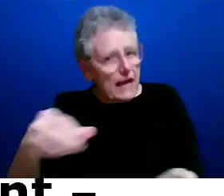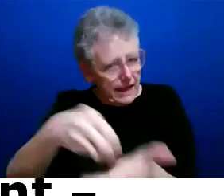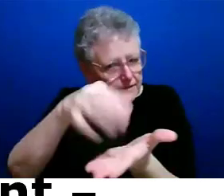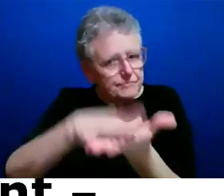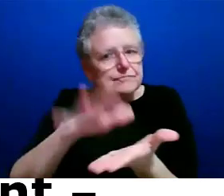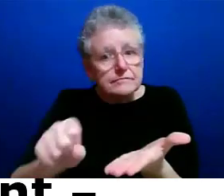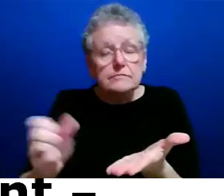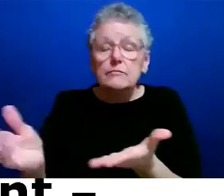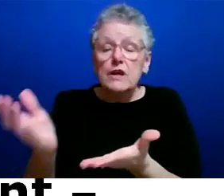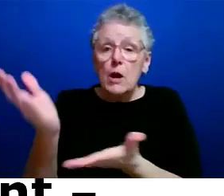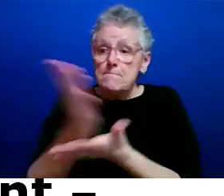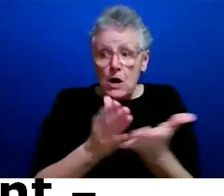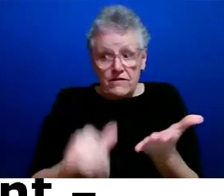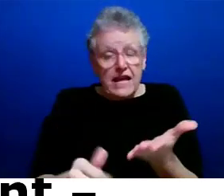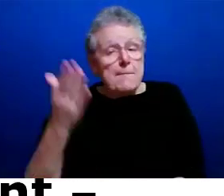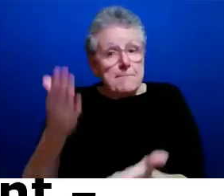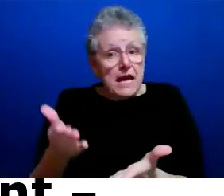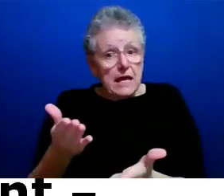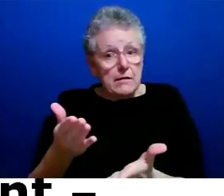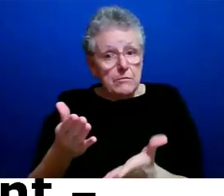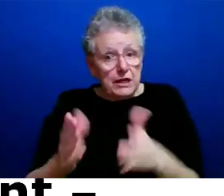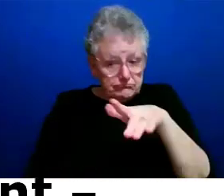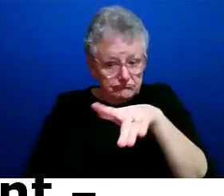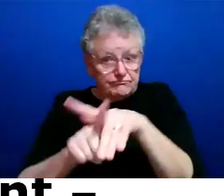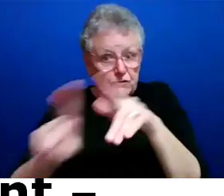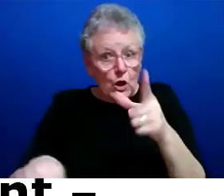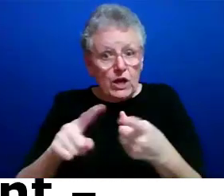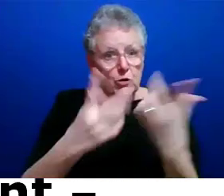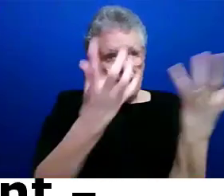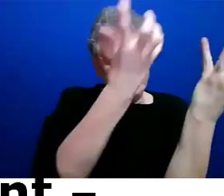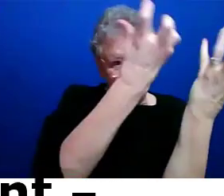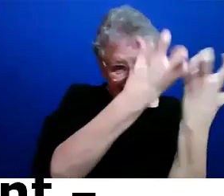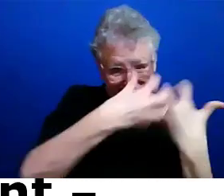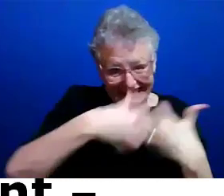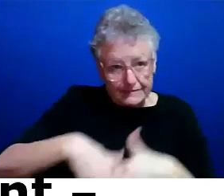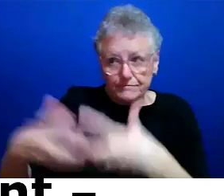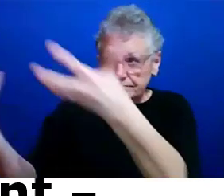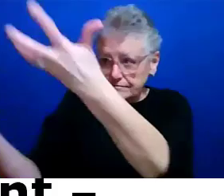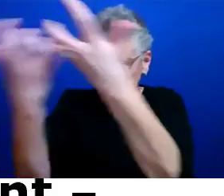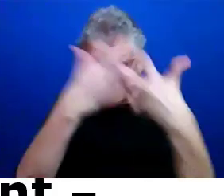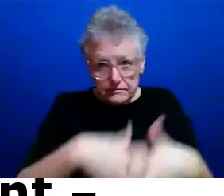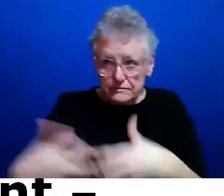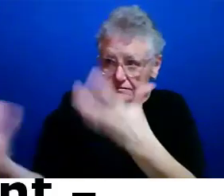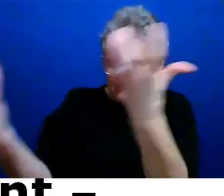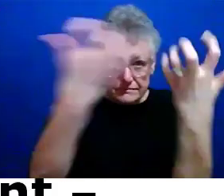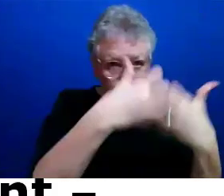Part of that may come through when you're synthesizing data from multiple sources.